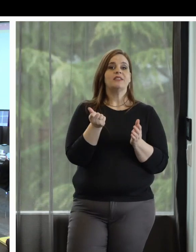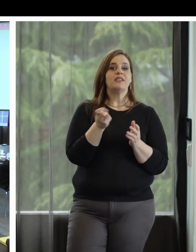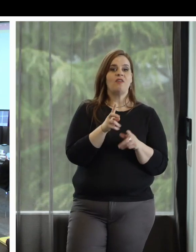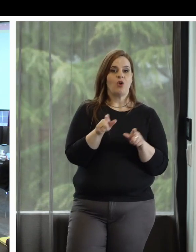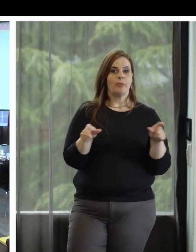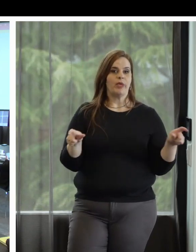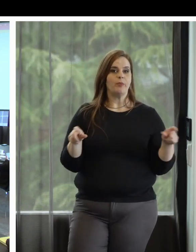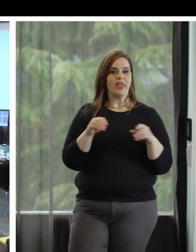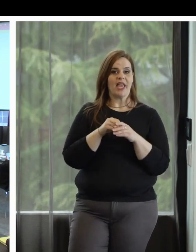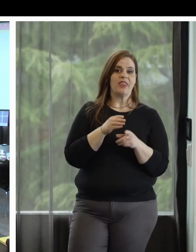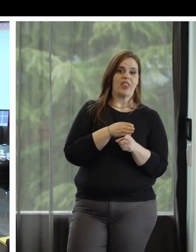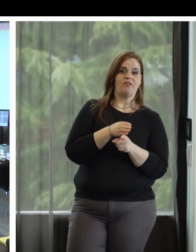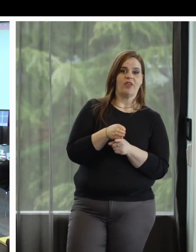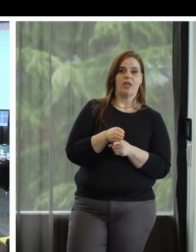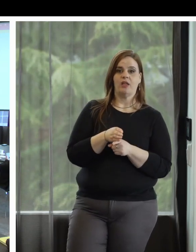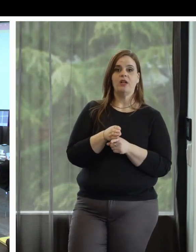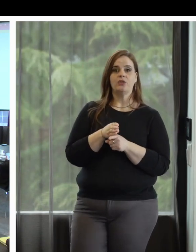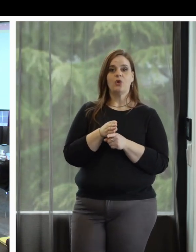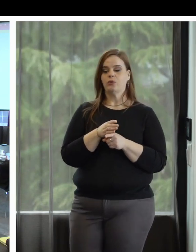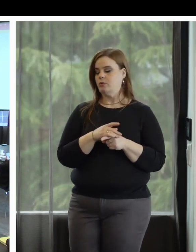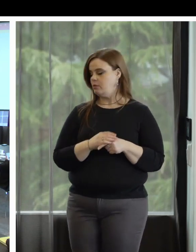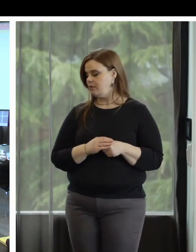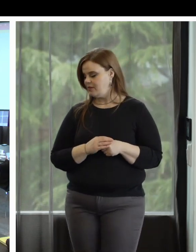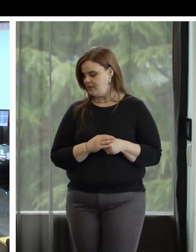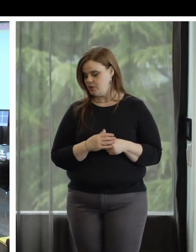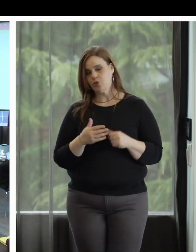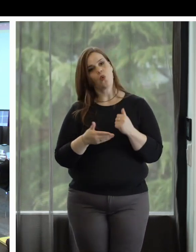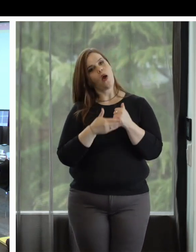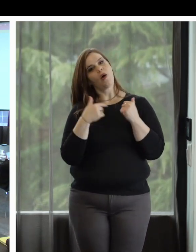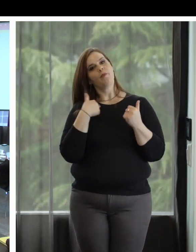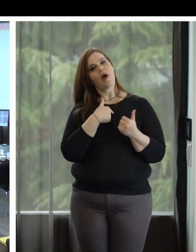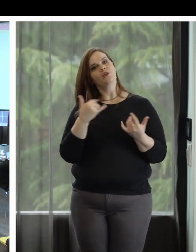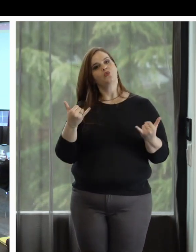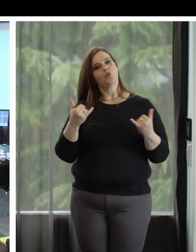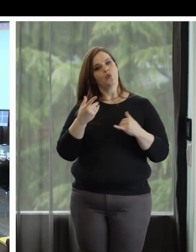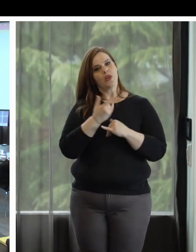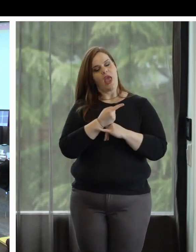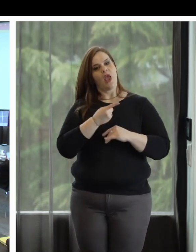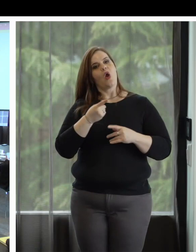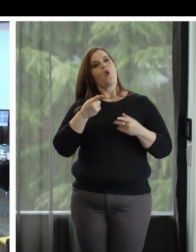help us today and in looking at this question.